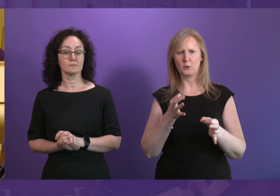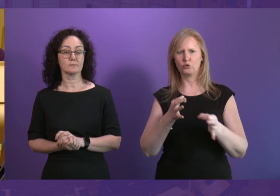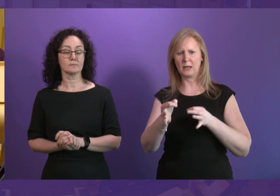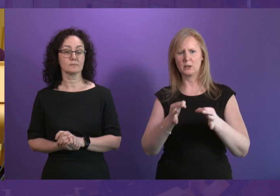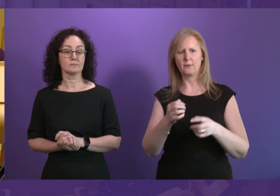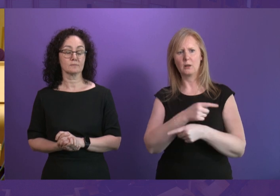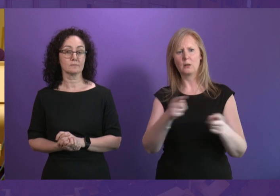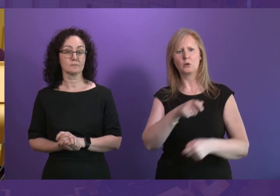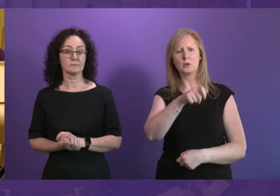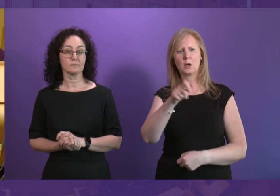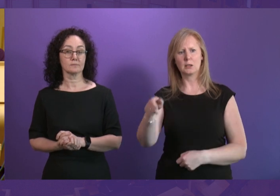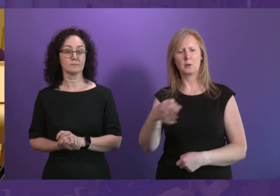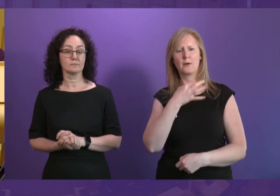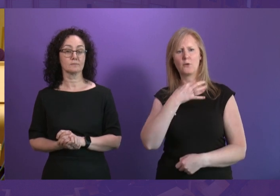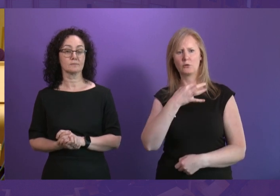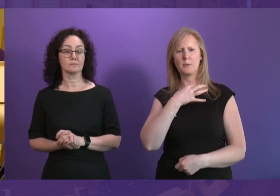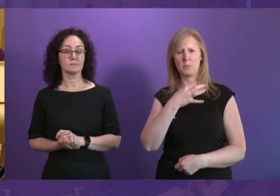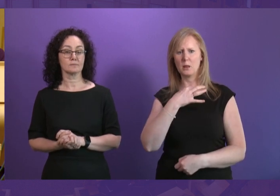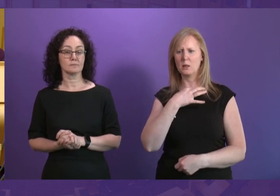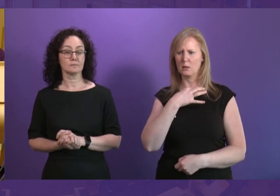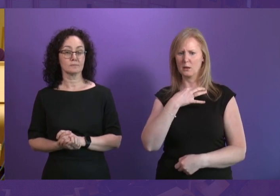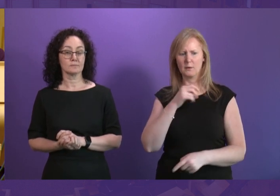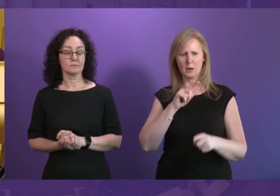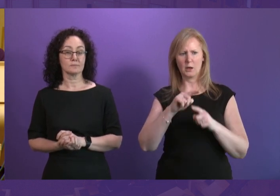that protects their interests and does not force them to take on the highest tariffs?